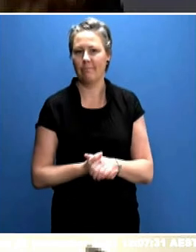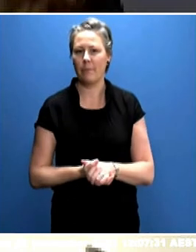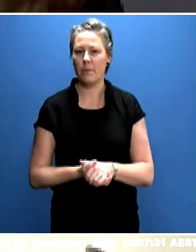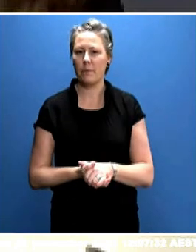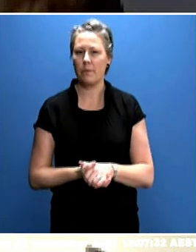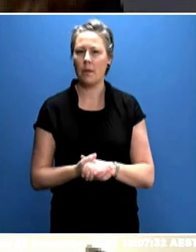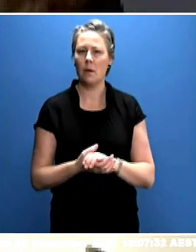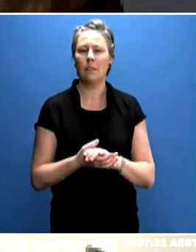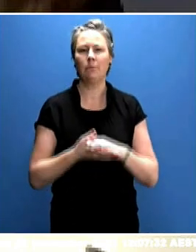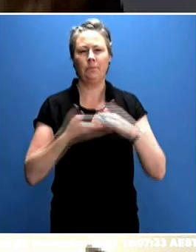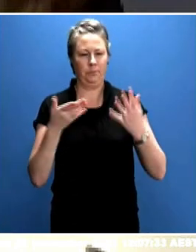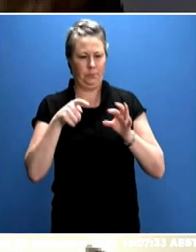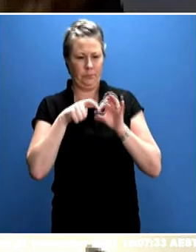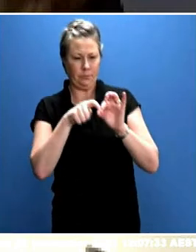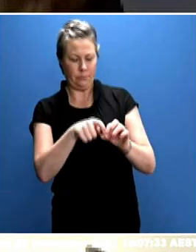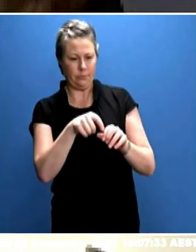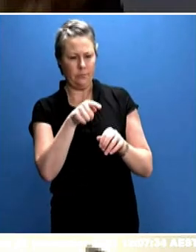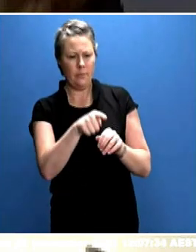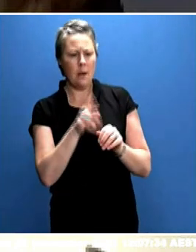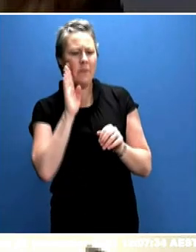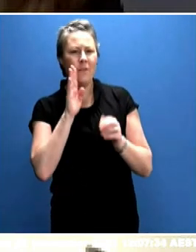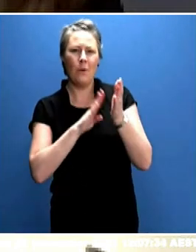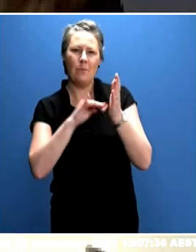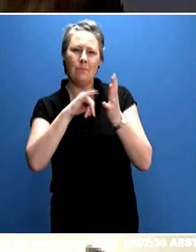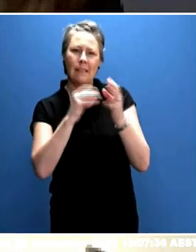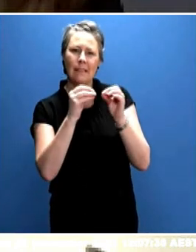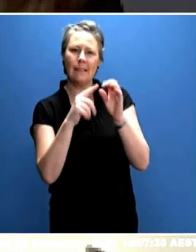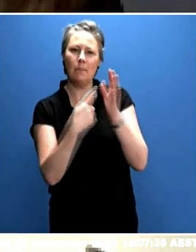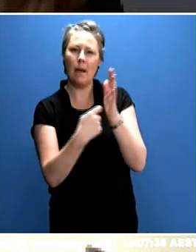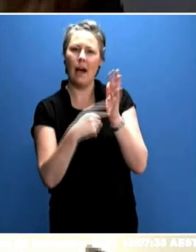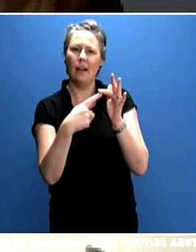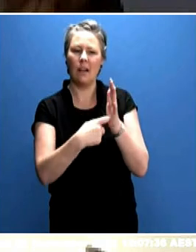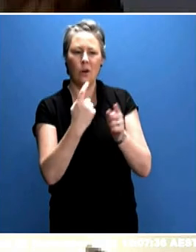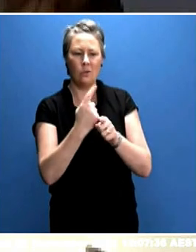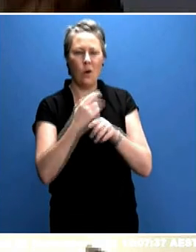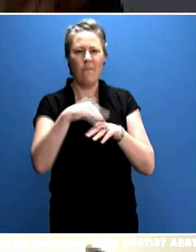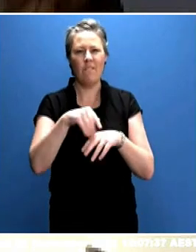Ms Barter mentioned earlier from the inquest into that young girl